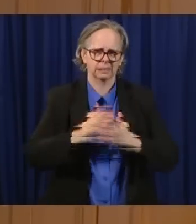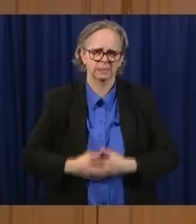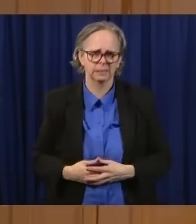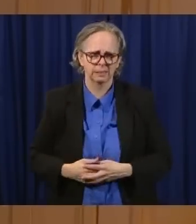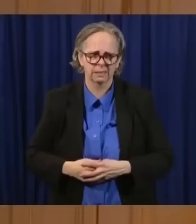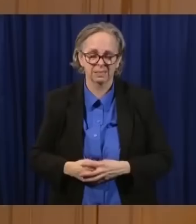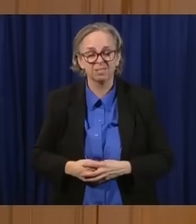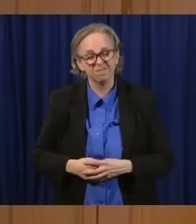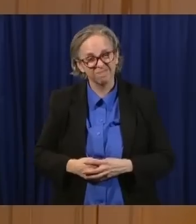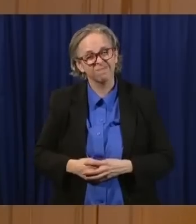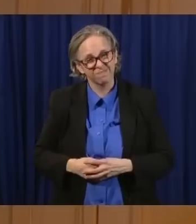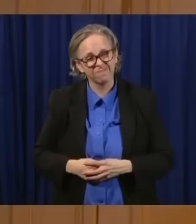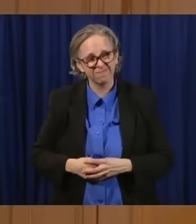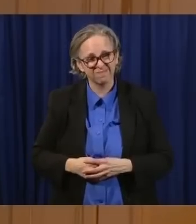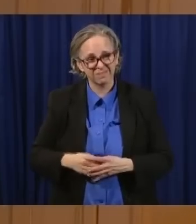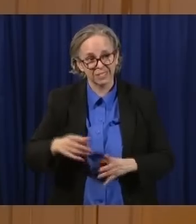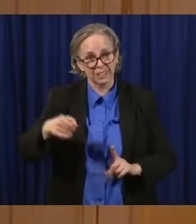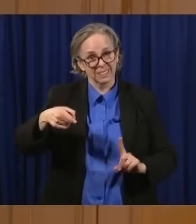LIKE BEFORE BUT WE'RE MOVING